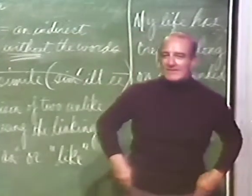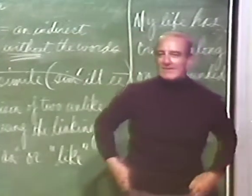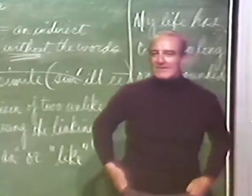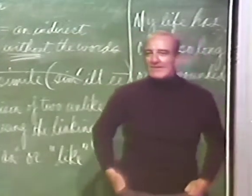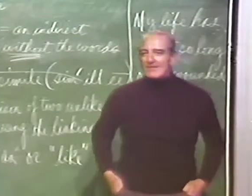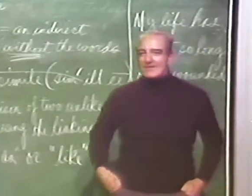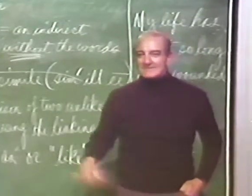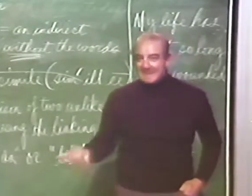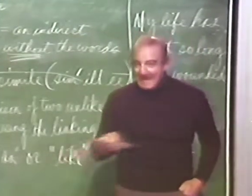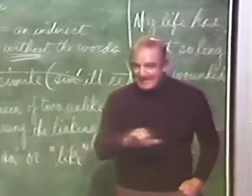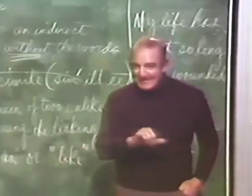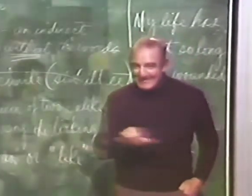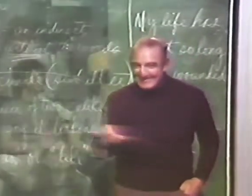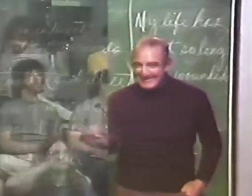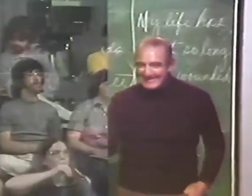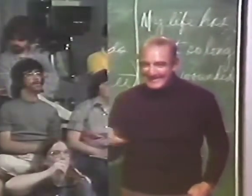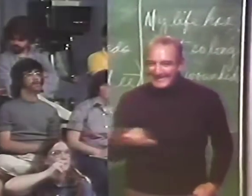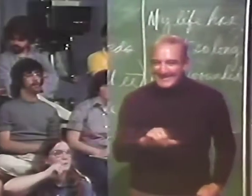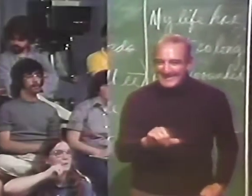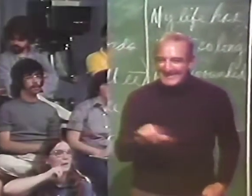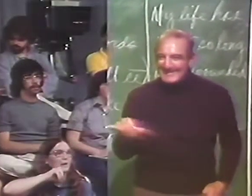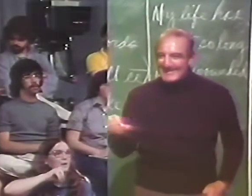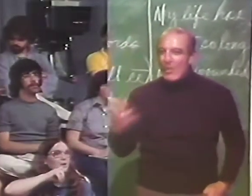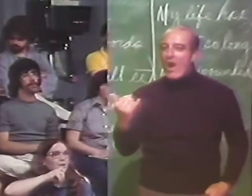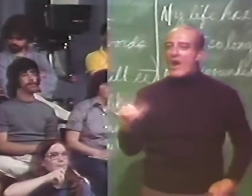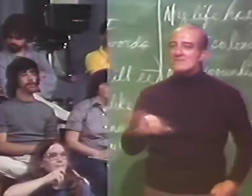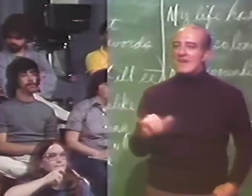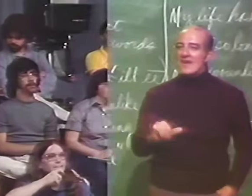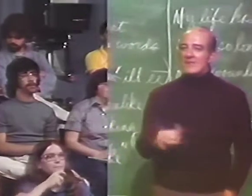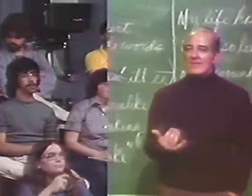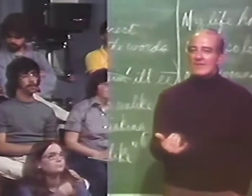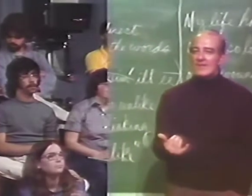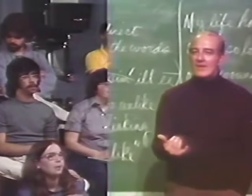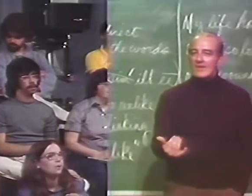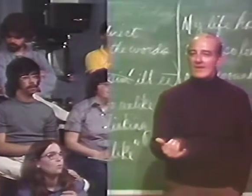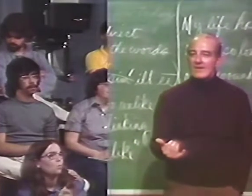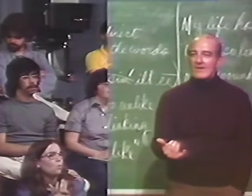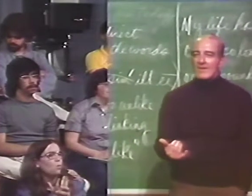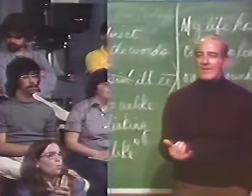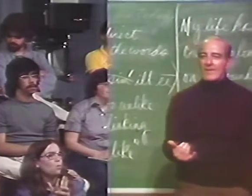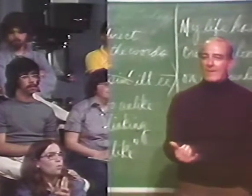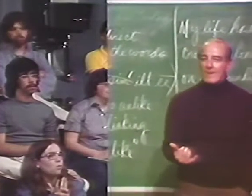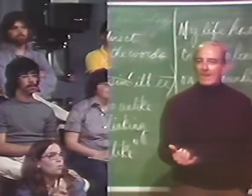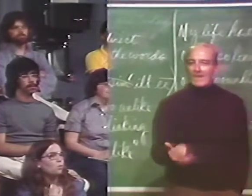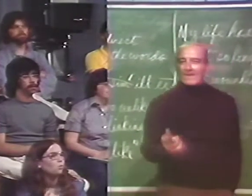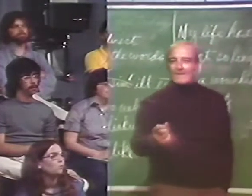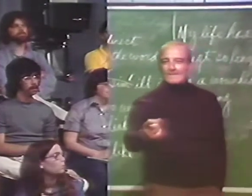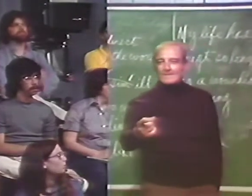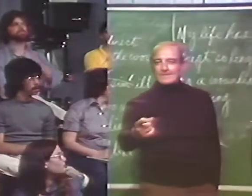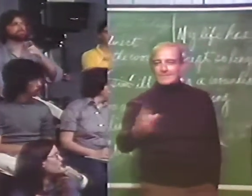WHAT ABOUT MAN'S LIFE? SAME. WHY SAME?